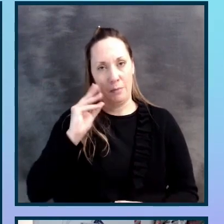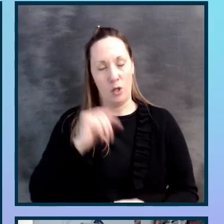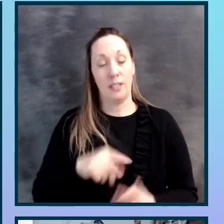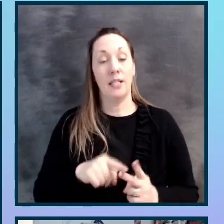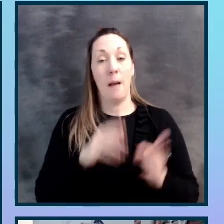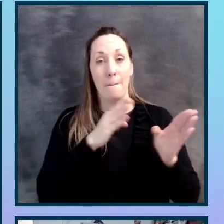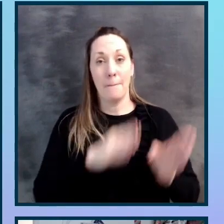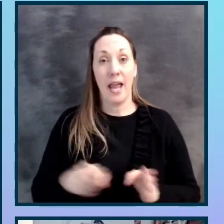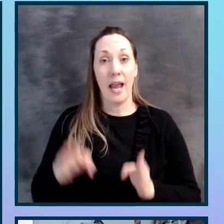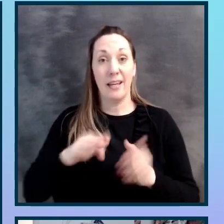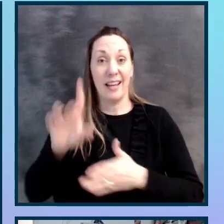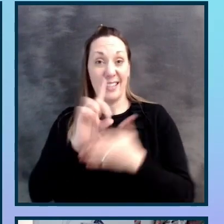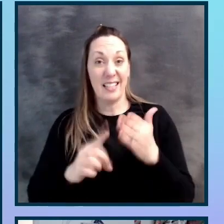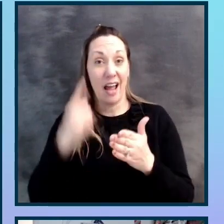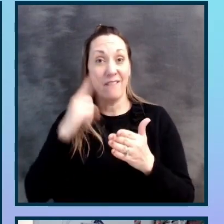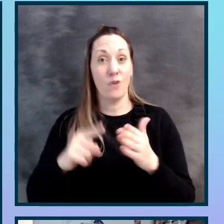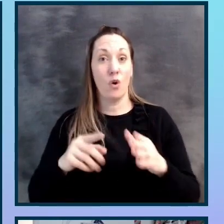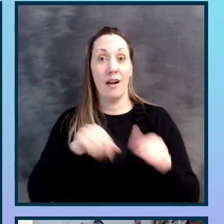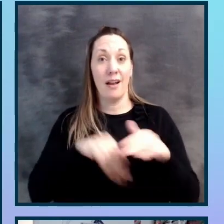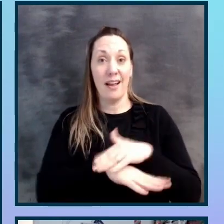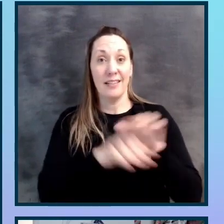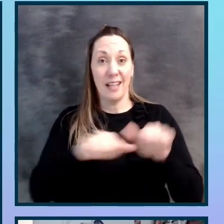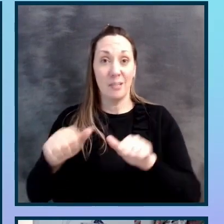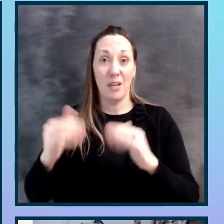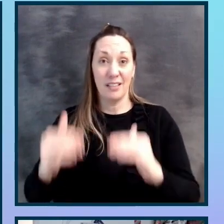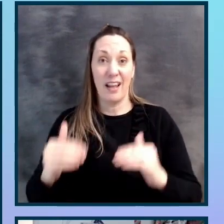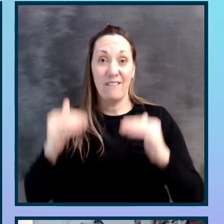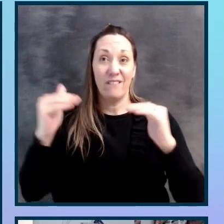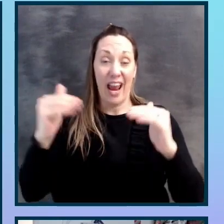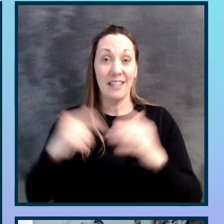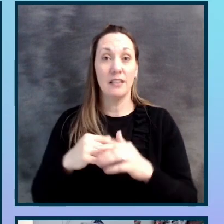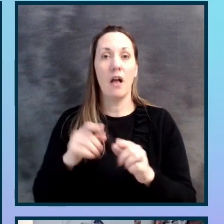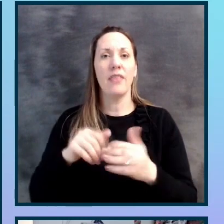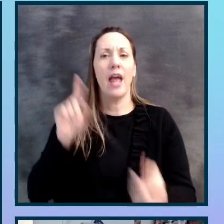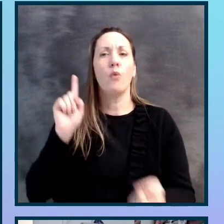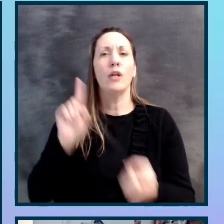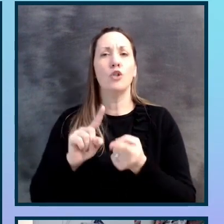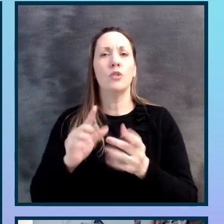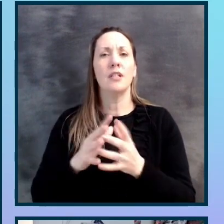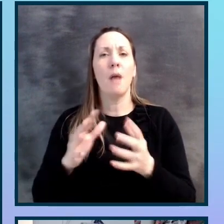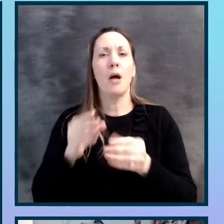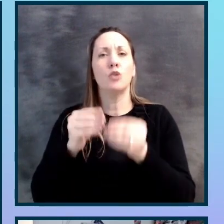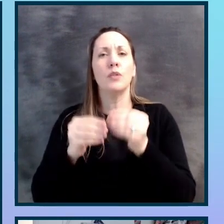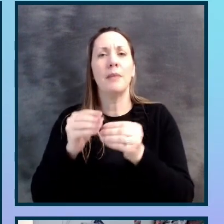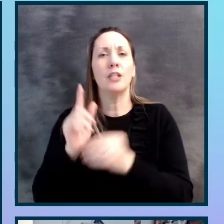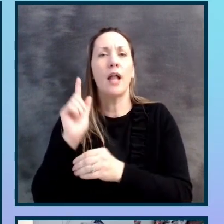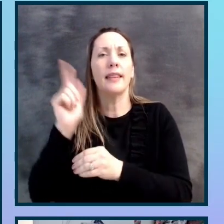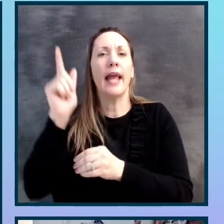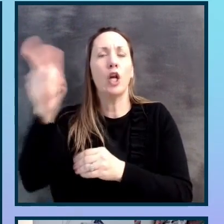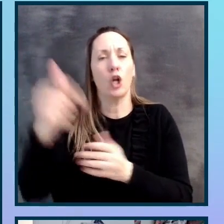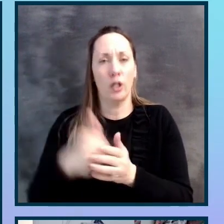in advance of development of a product reduces the amount of potential remediation that might be needed